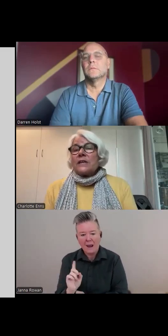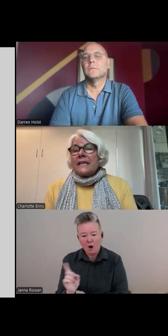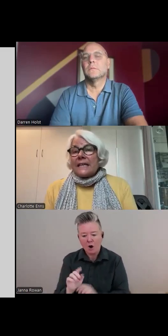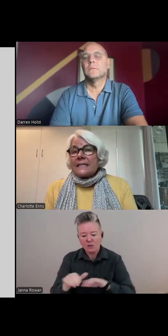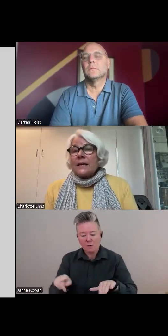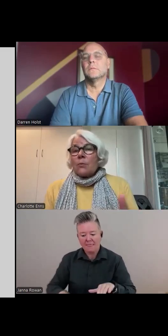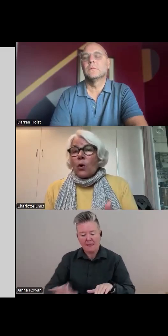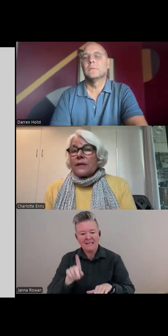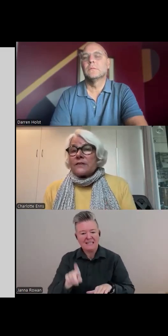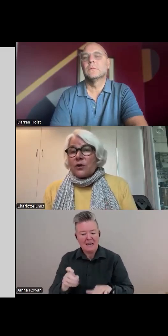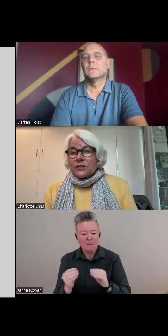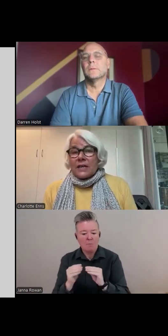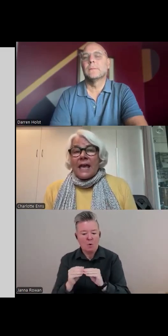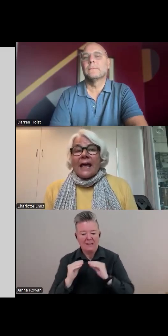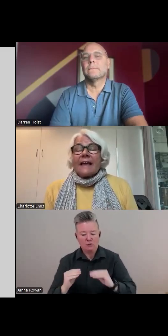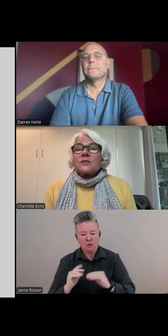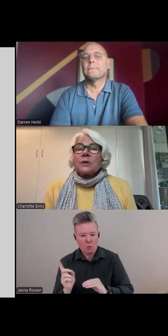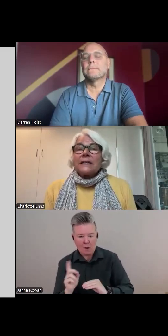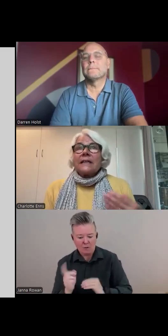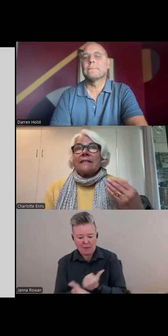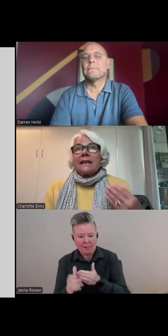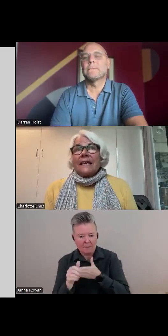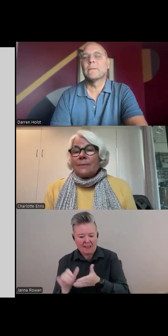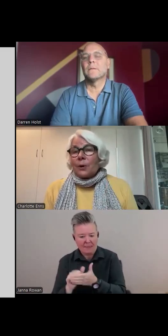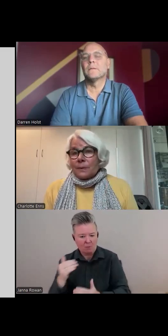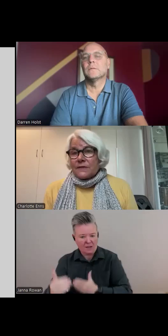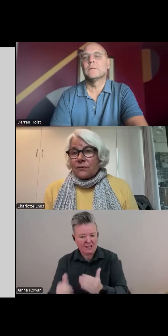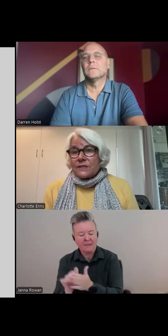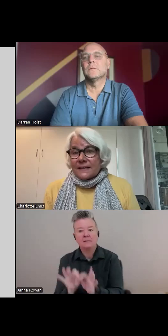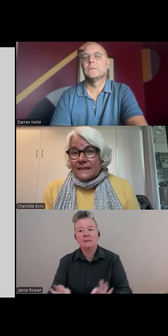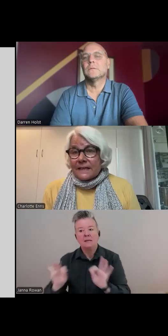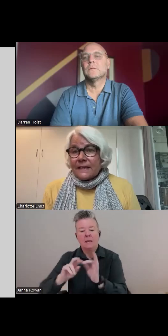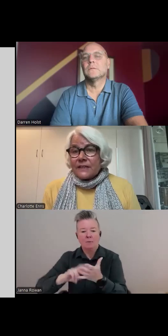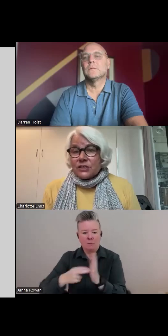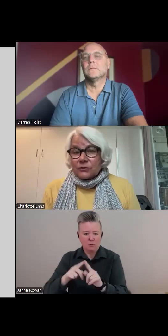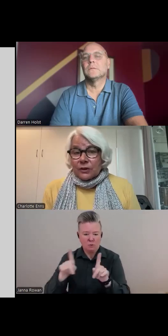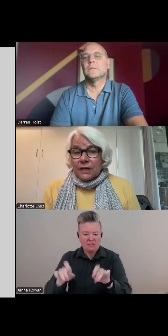need more instruction. And that's really the key purpose for testing children.